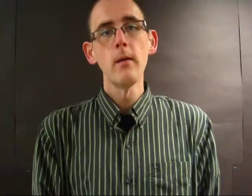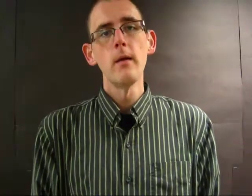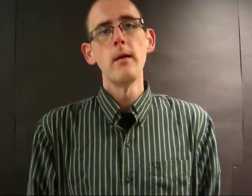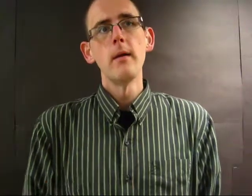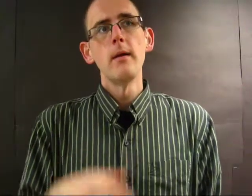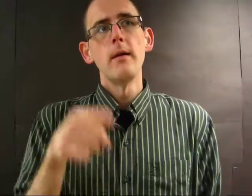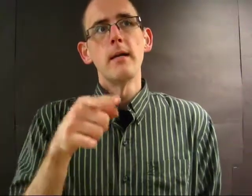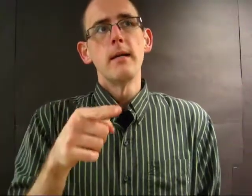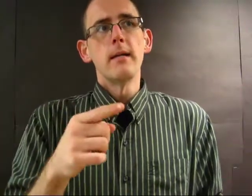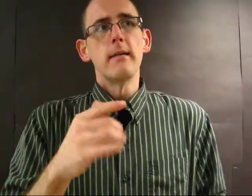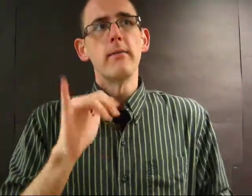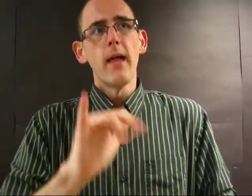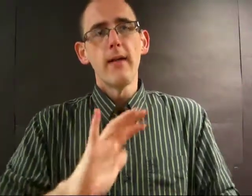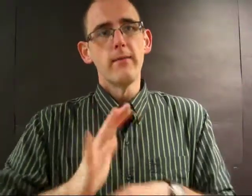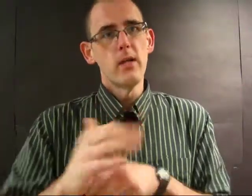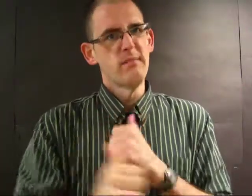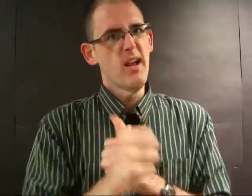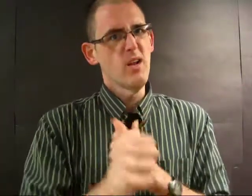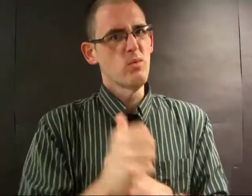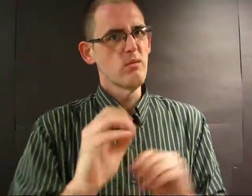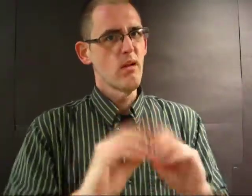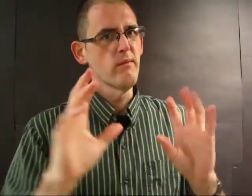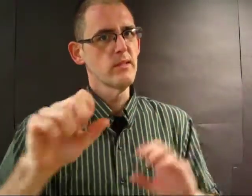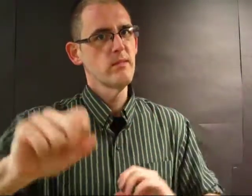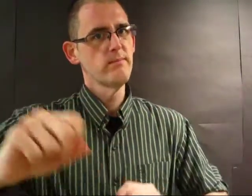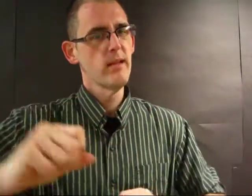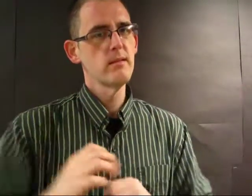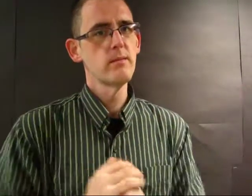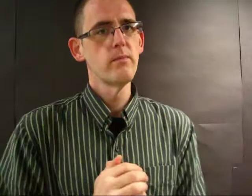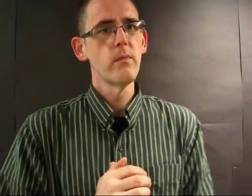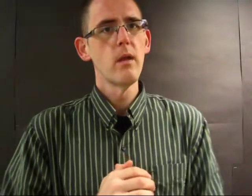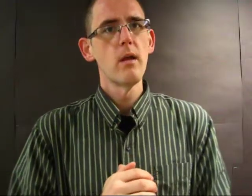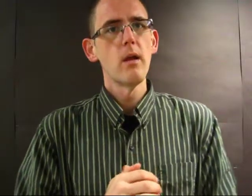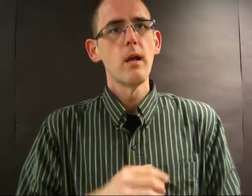So it's pretty dangerous, obviously!